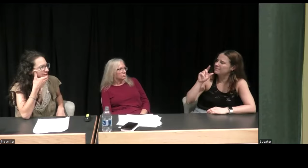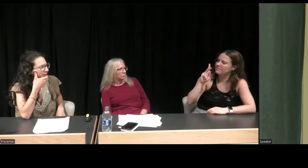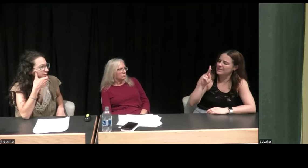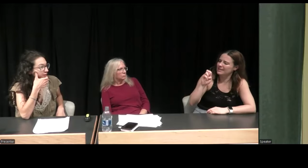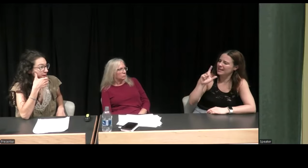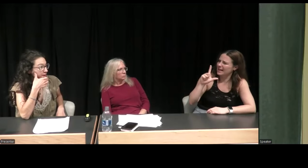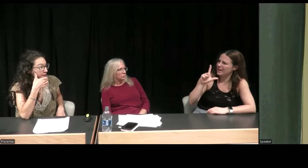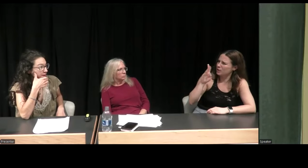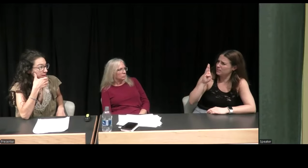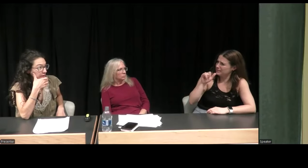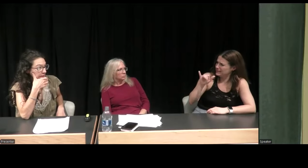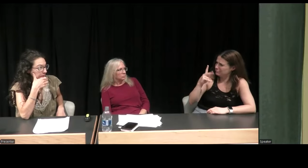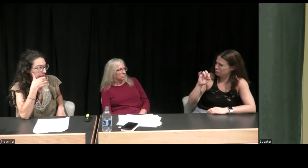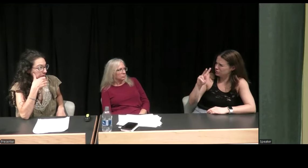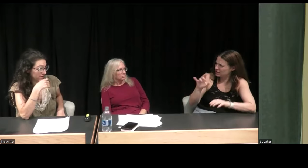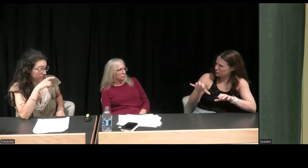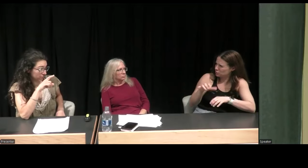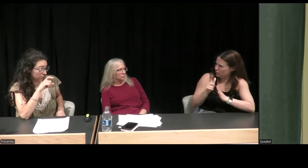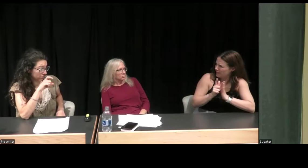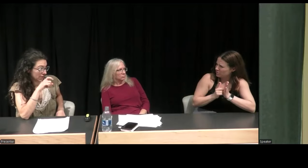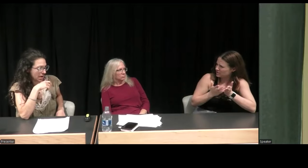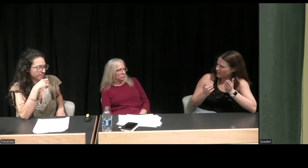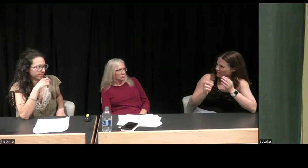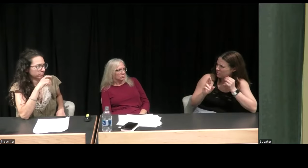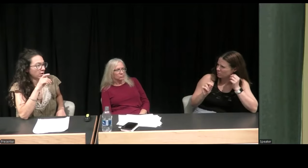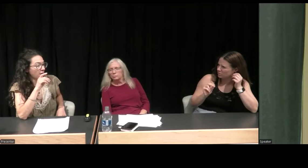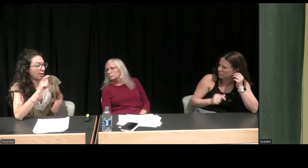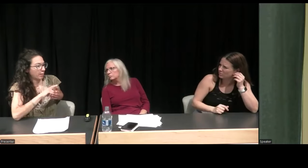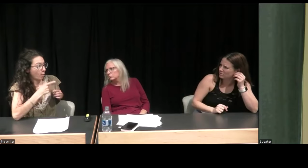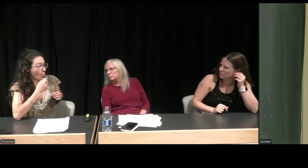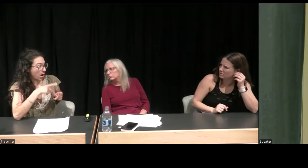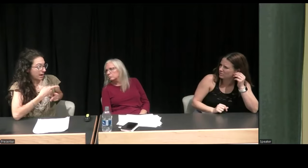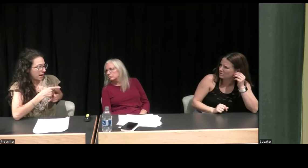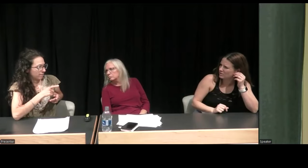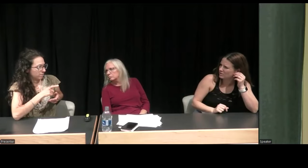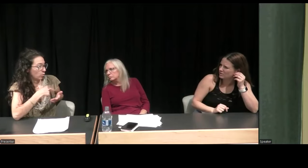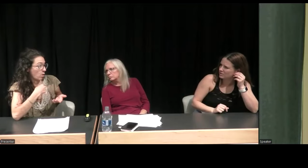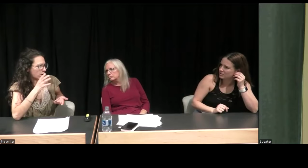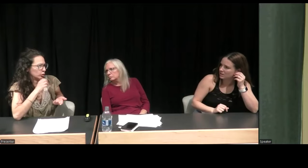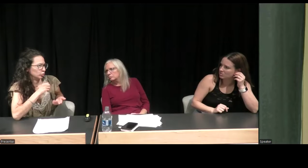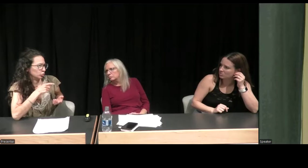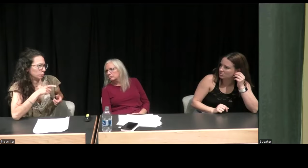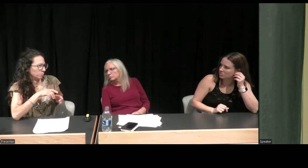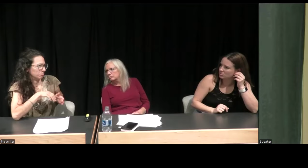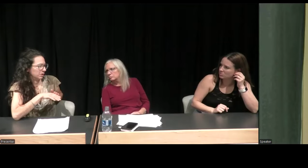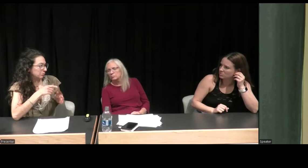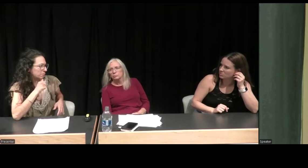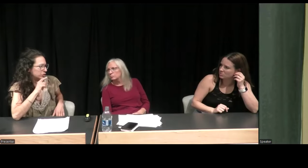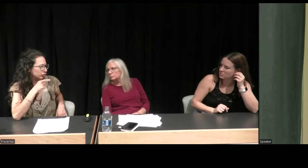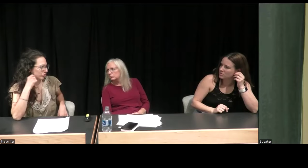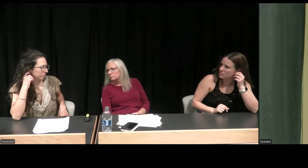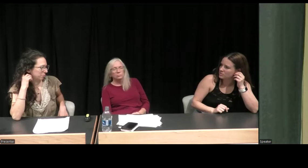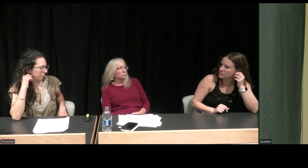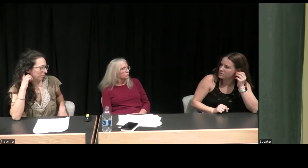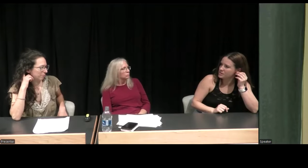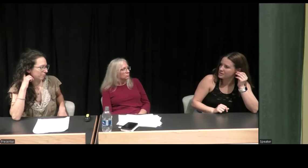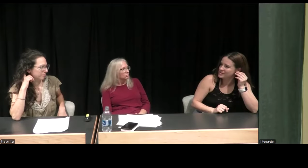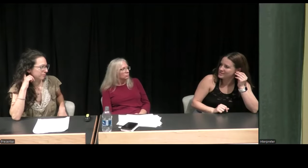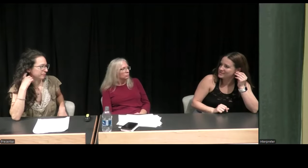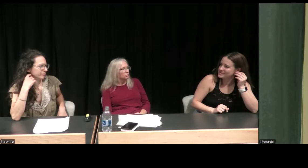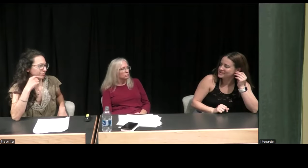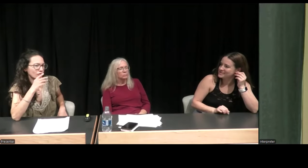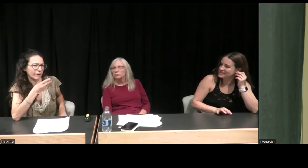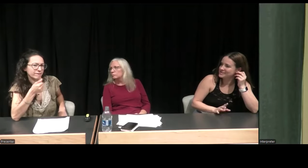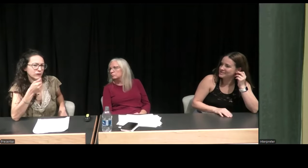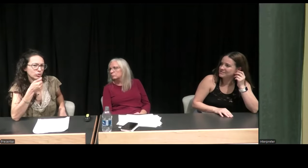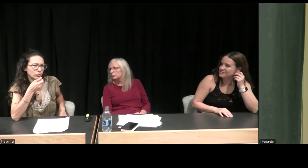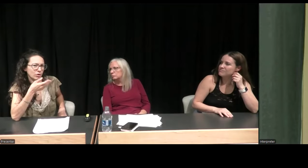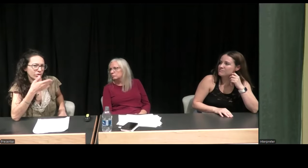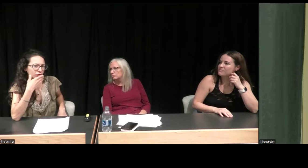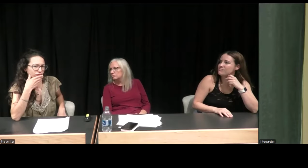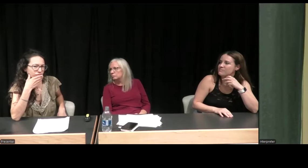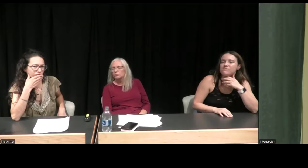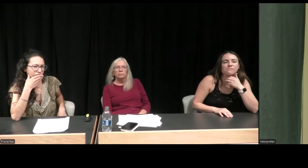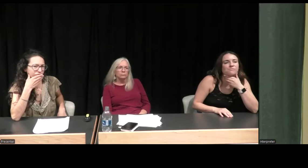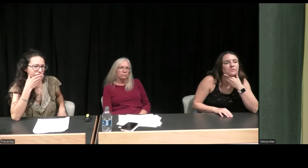too Kelby brick I think there is a deaf lawyer named Kelby brick but I'm not sure what specific